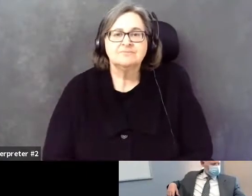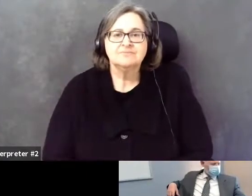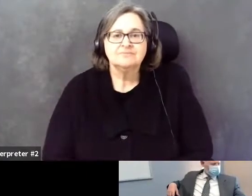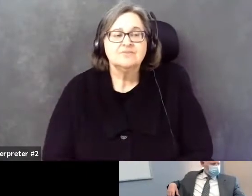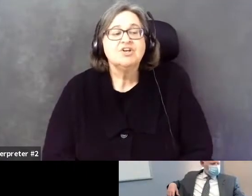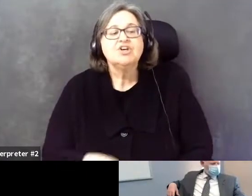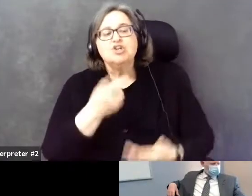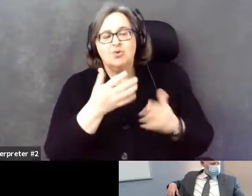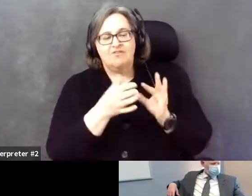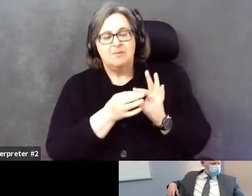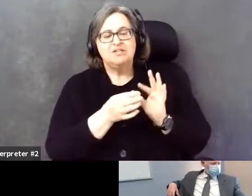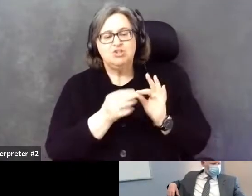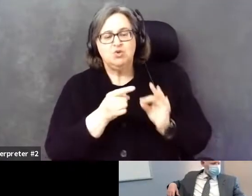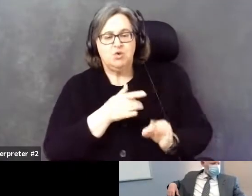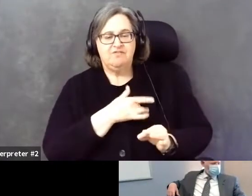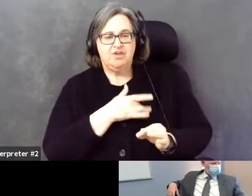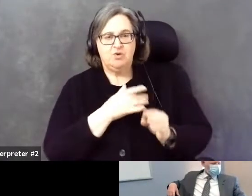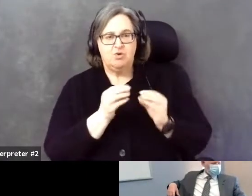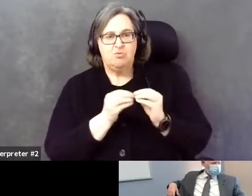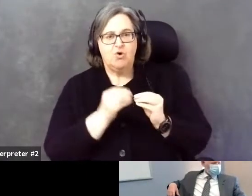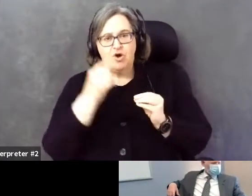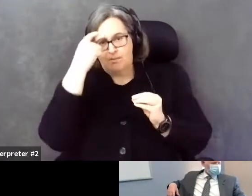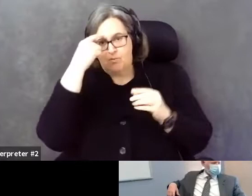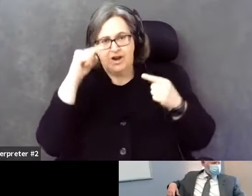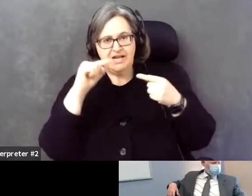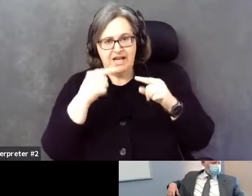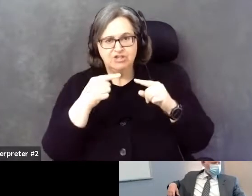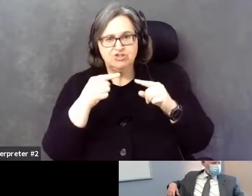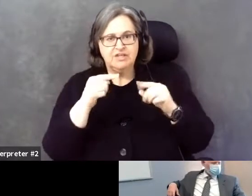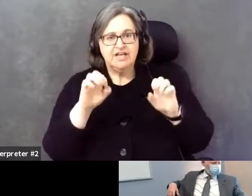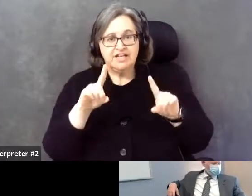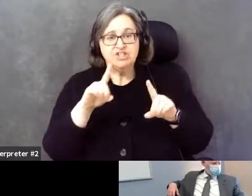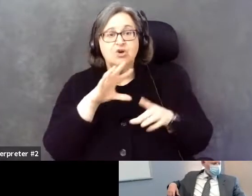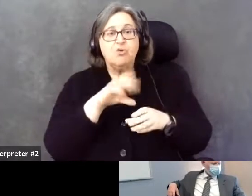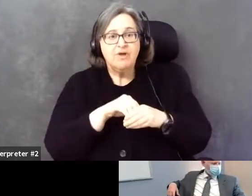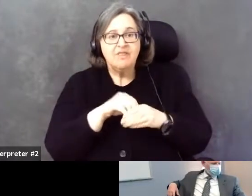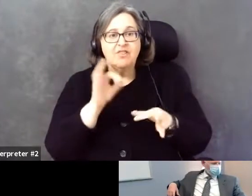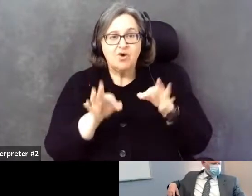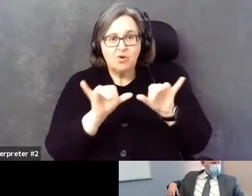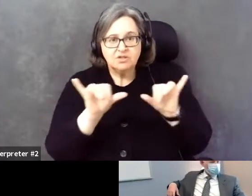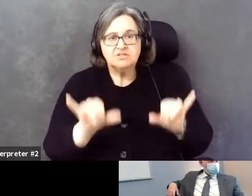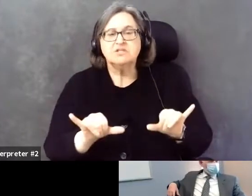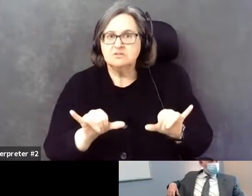You had mentioned to me you feel like more brain injury education in the court system will be valuable. And that people need